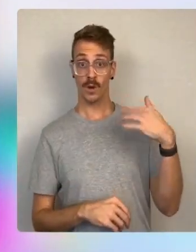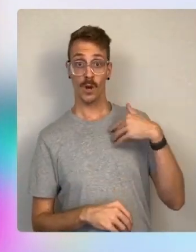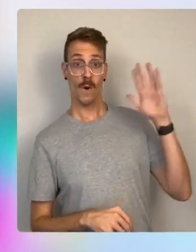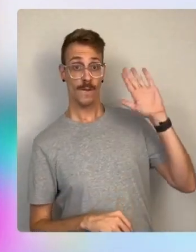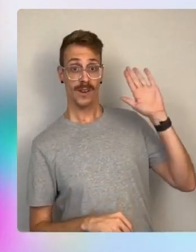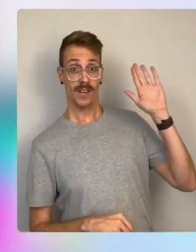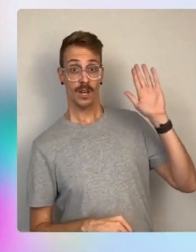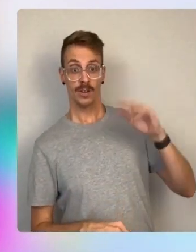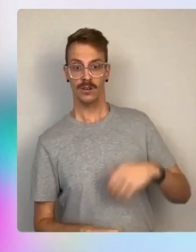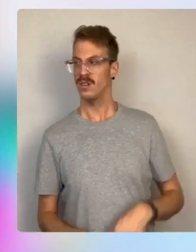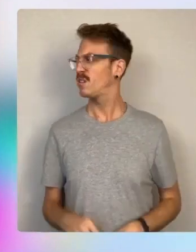(whistling) - Over here.